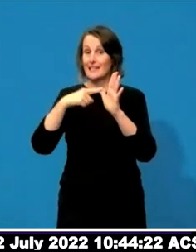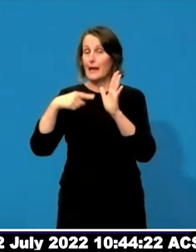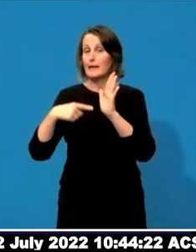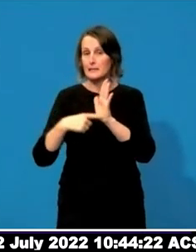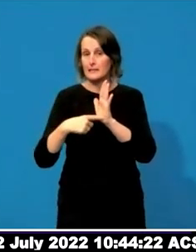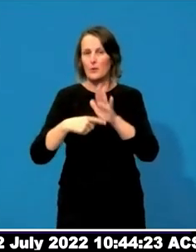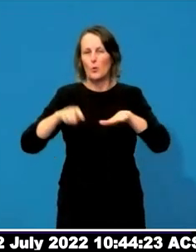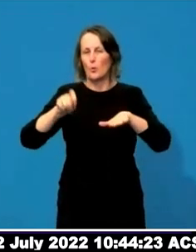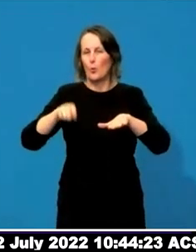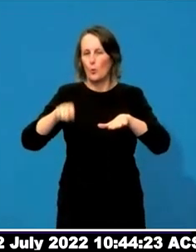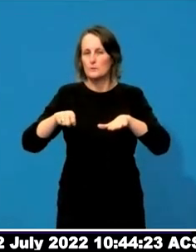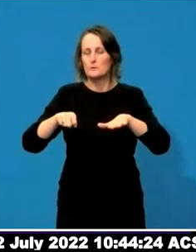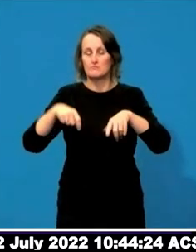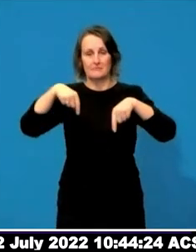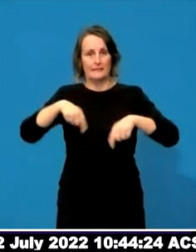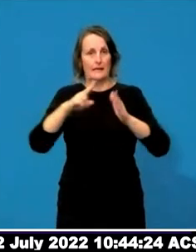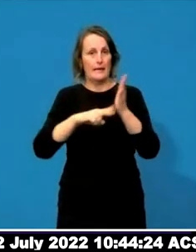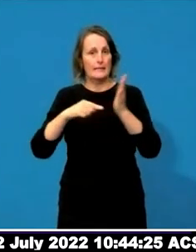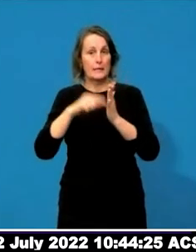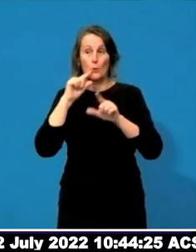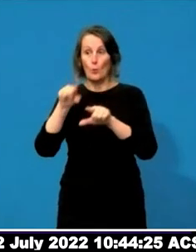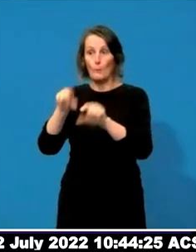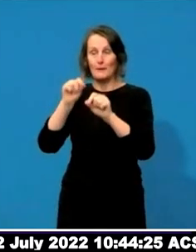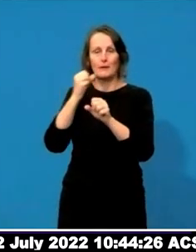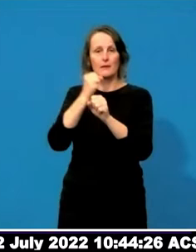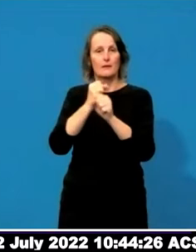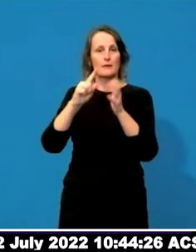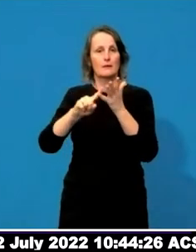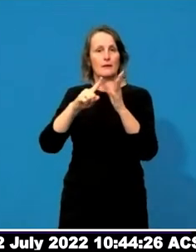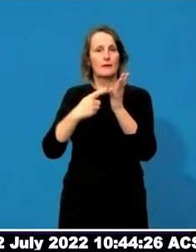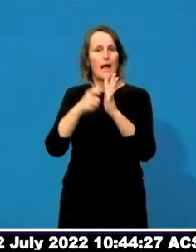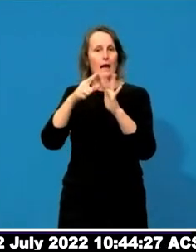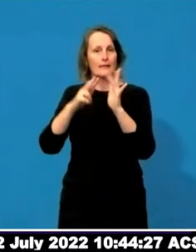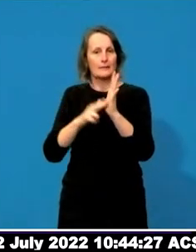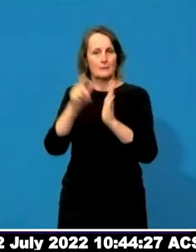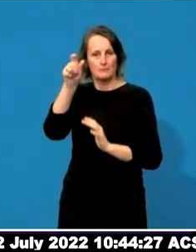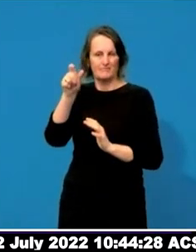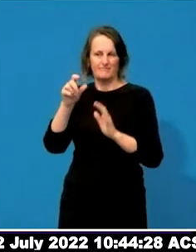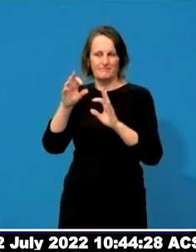appoints a guardian. Now, often - and we strongly encourage for this to be a family member